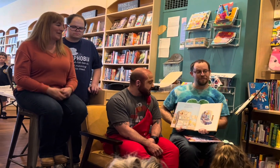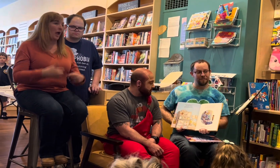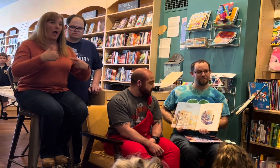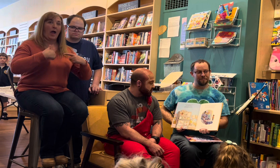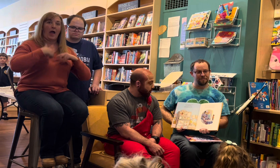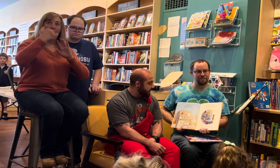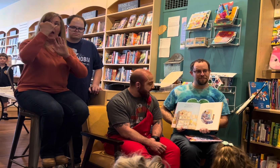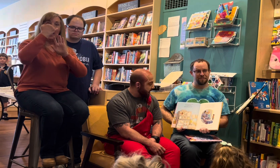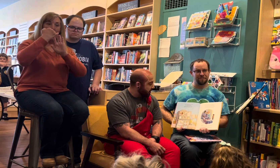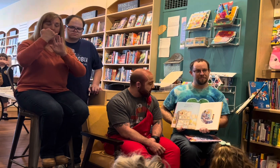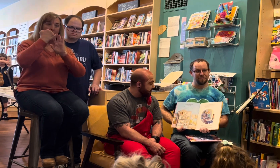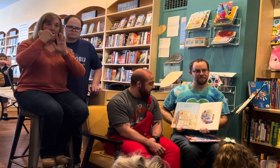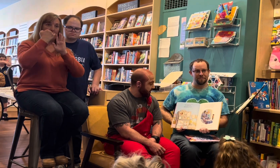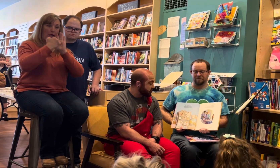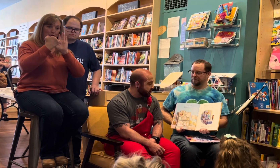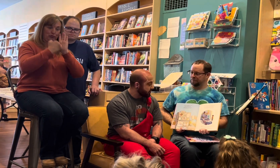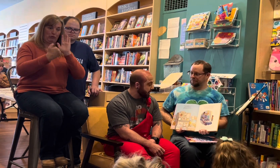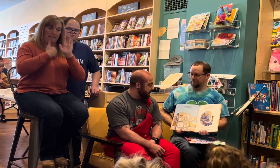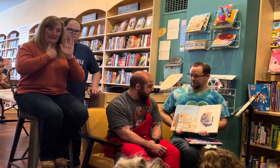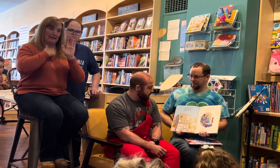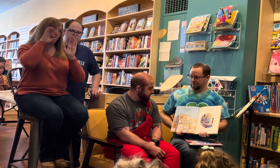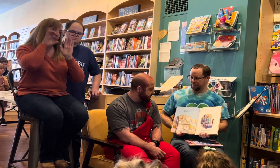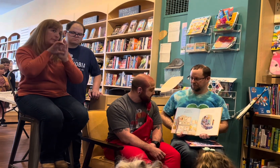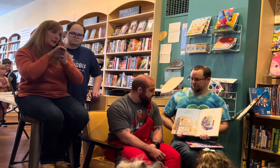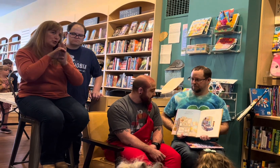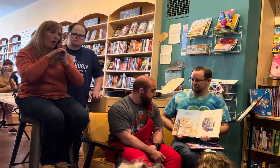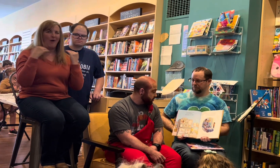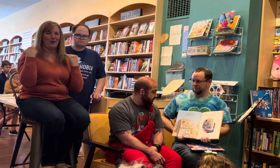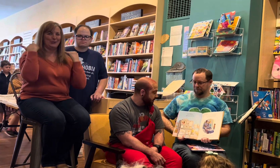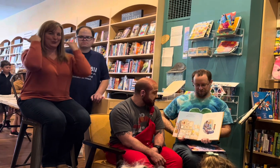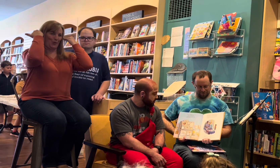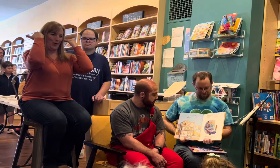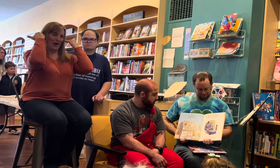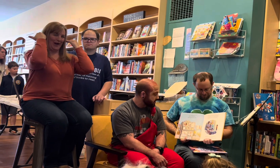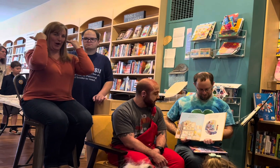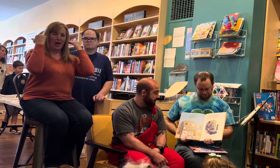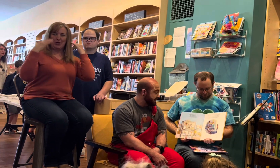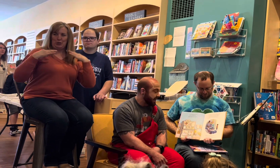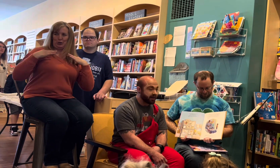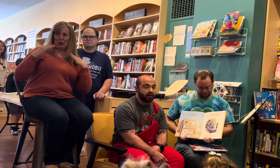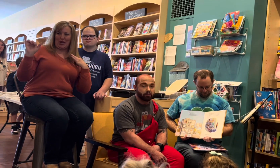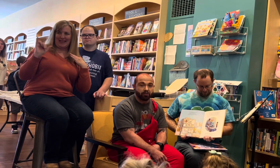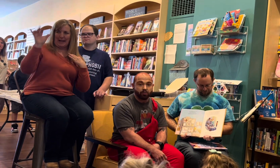myself with short hair and a shirt like Papa's. I'd dream about swim trunks like my dad and my brother